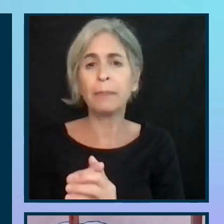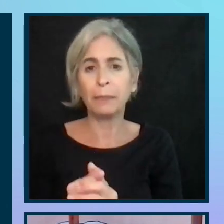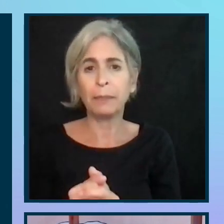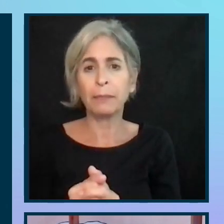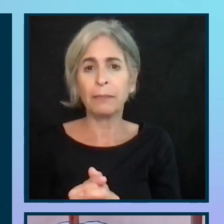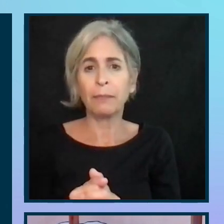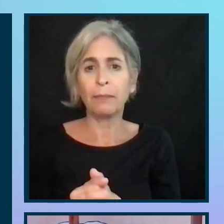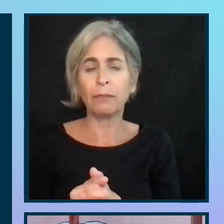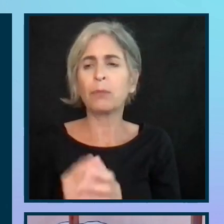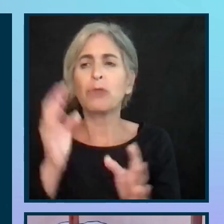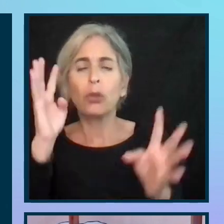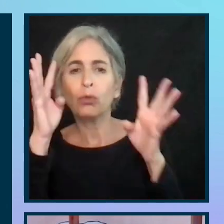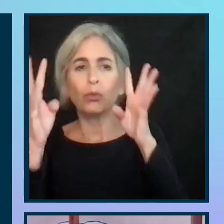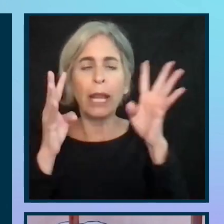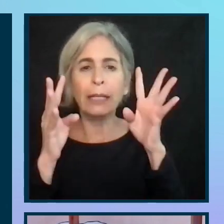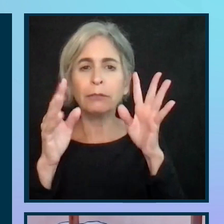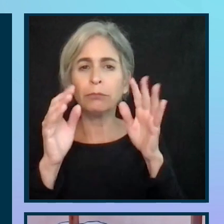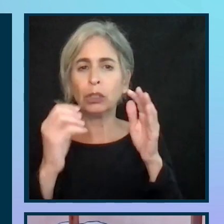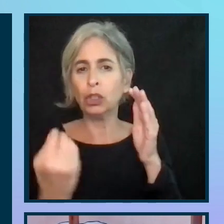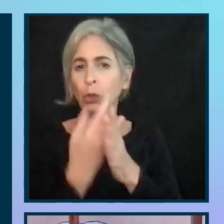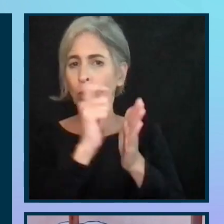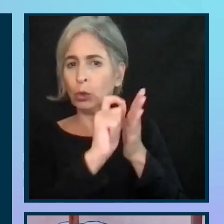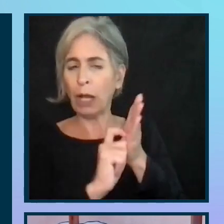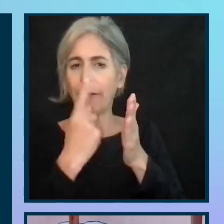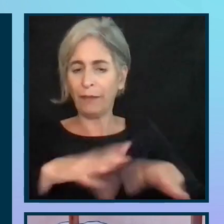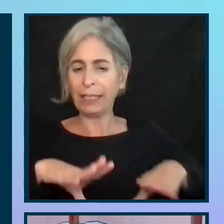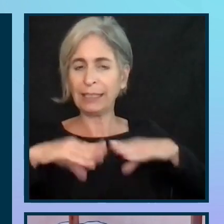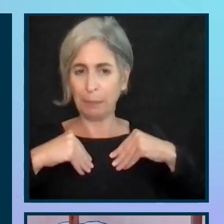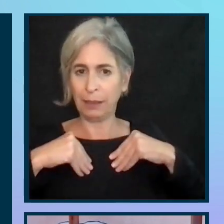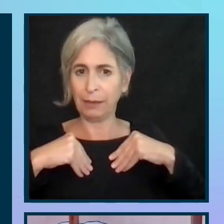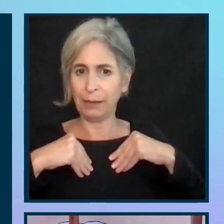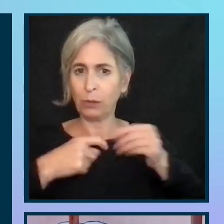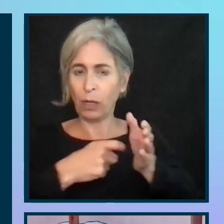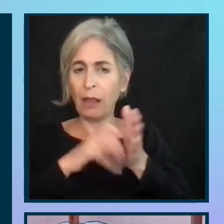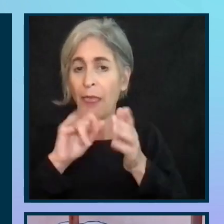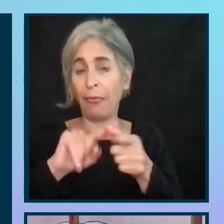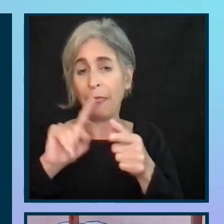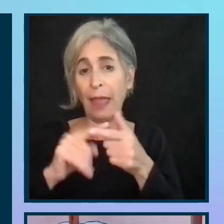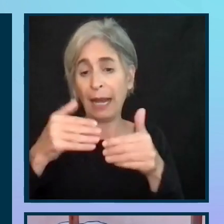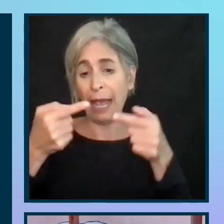craft a draft of acceptance criteria that the crew, then, reviews later